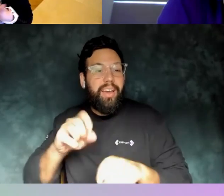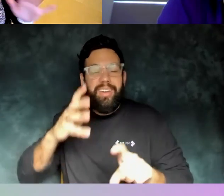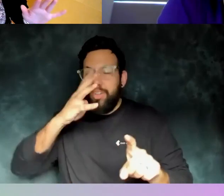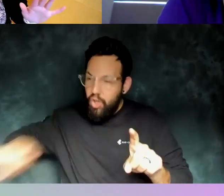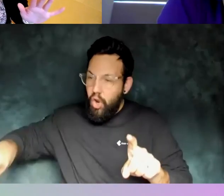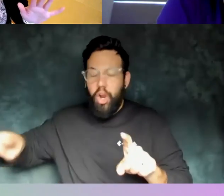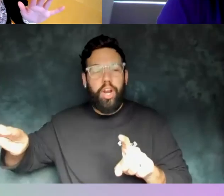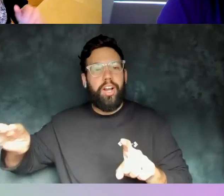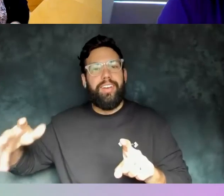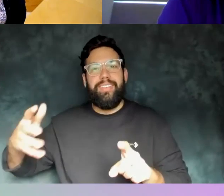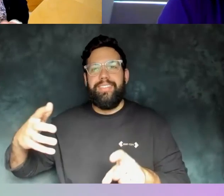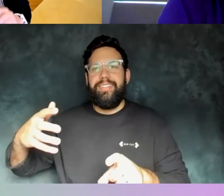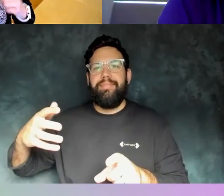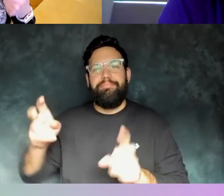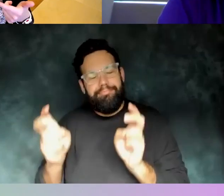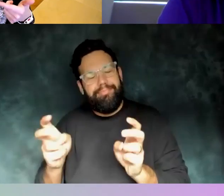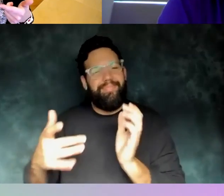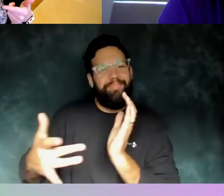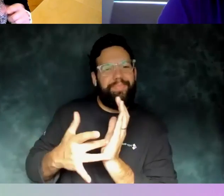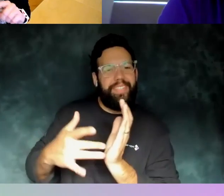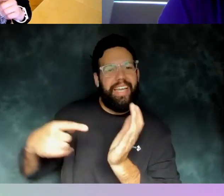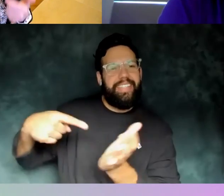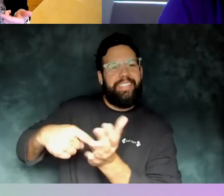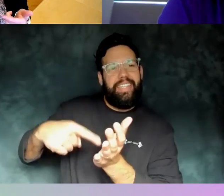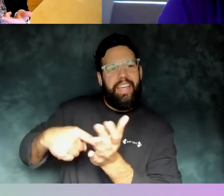system that could be easily repetitive instead of something that would require